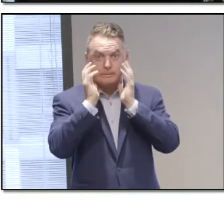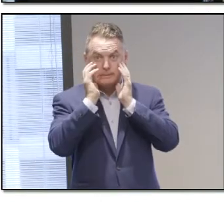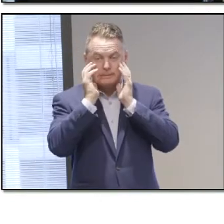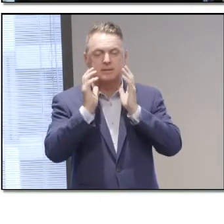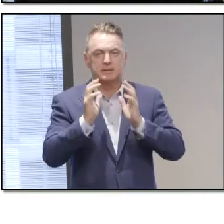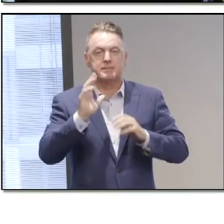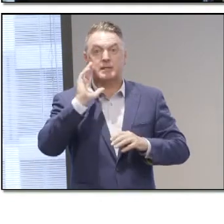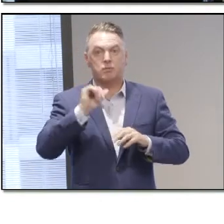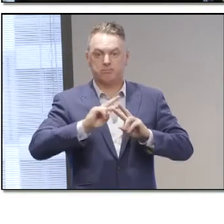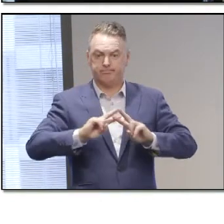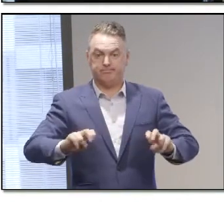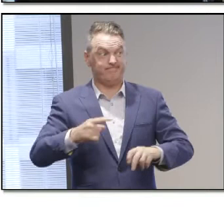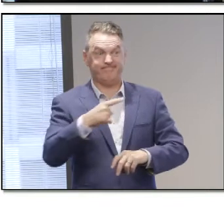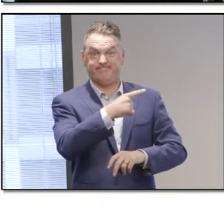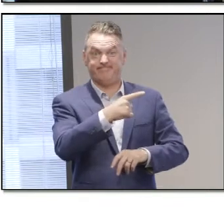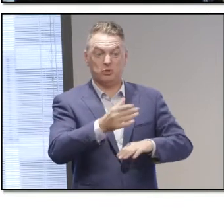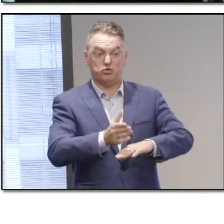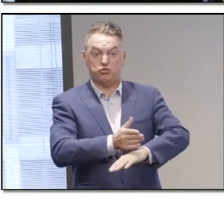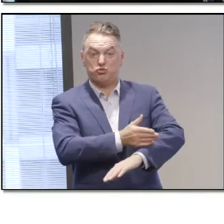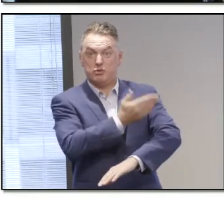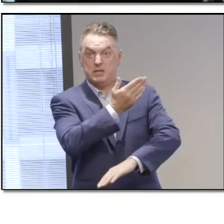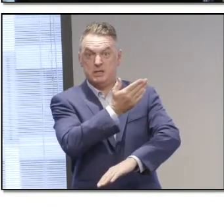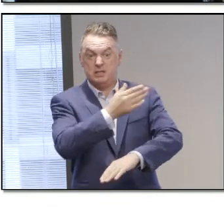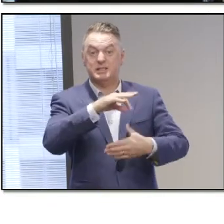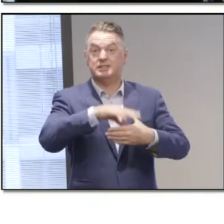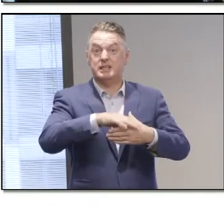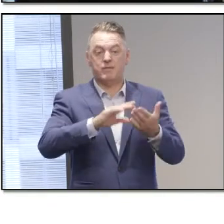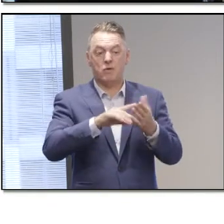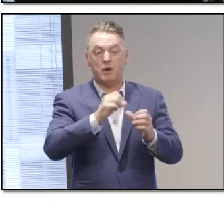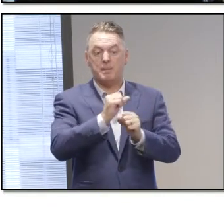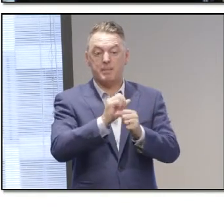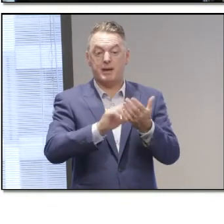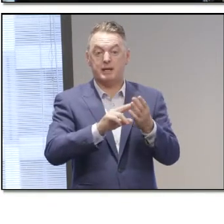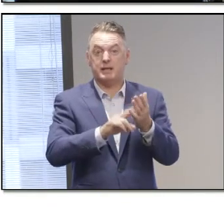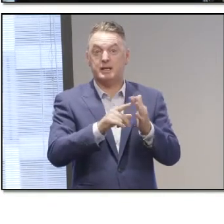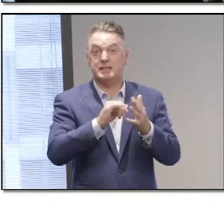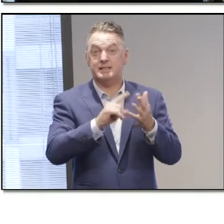and look at the green tea for manganese and in fact the green tea doesn't come up for cadmium but